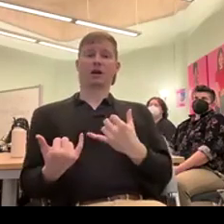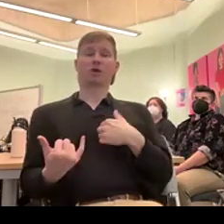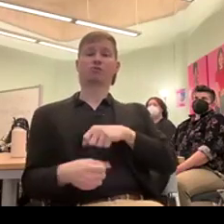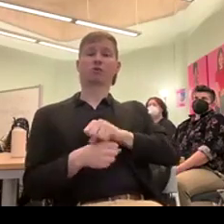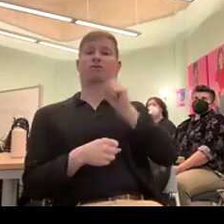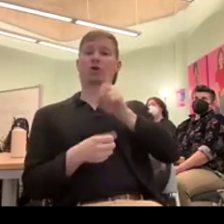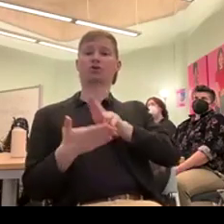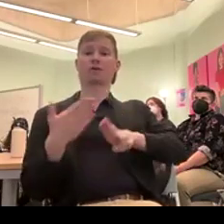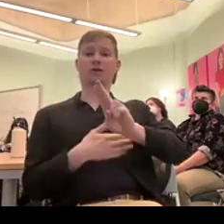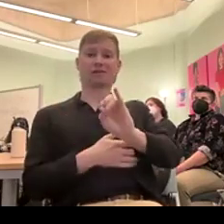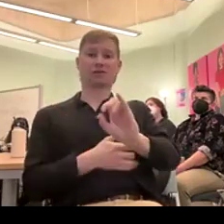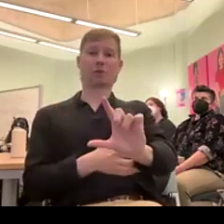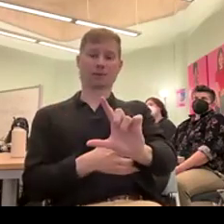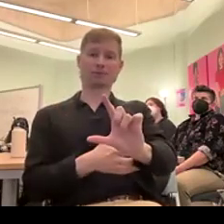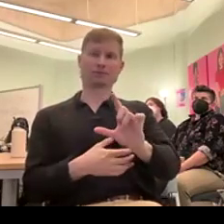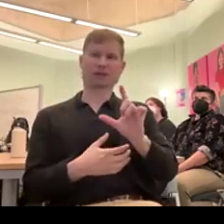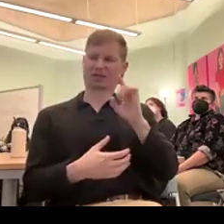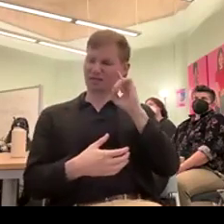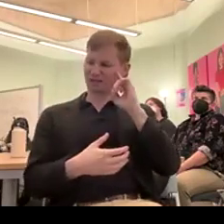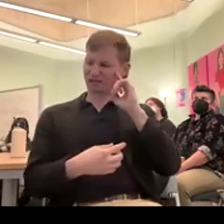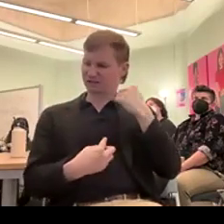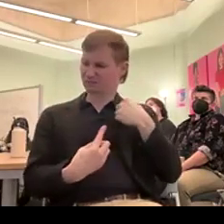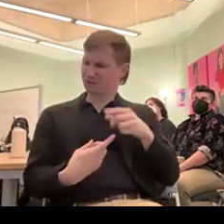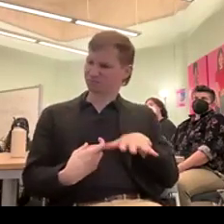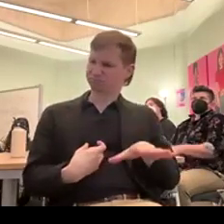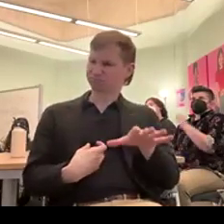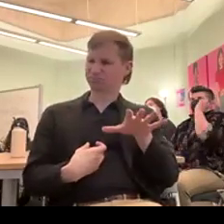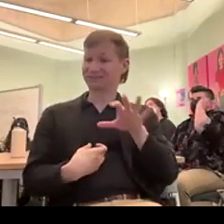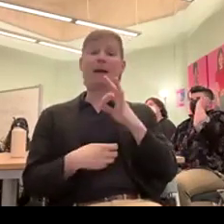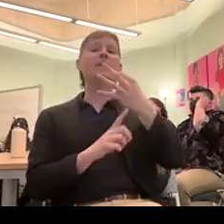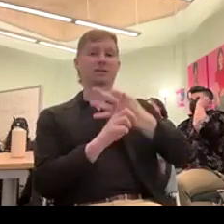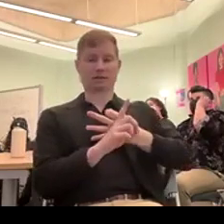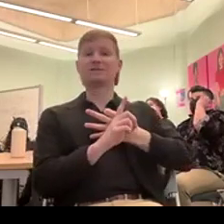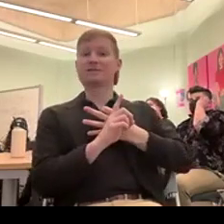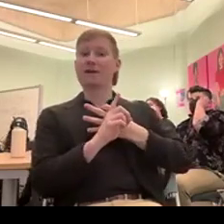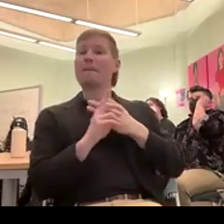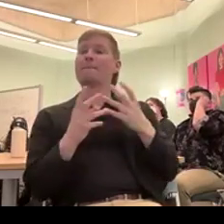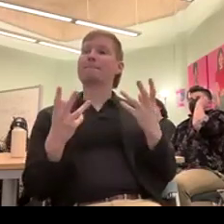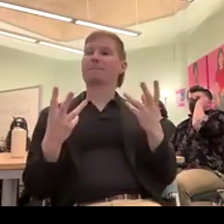worked for a nonprofit, and then I currently work for the University of Illinois. I think it's been